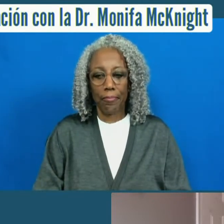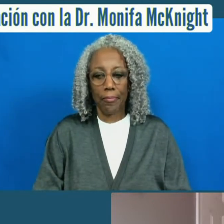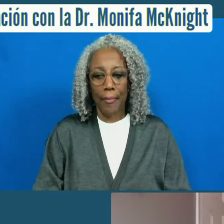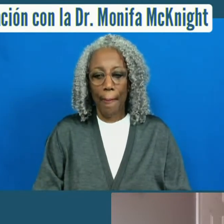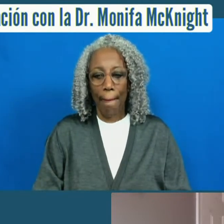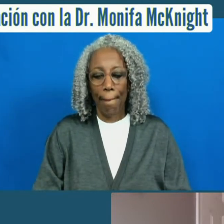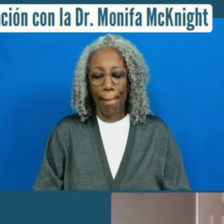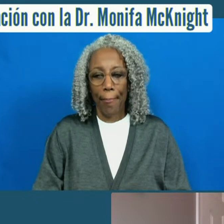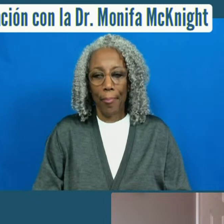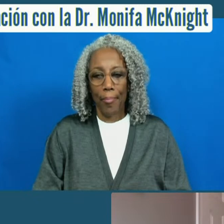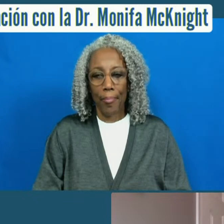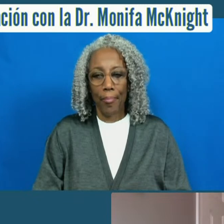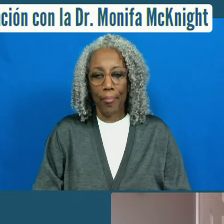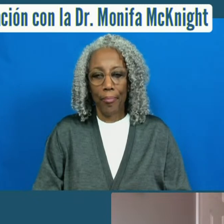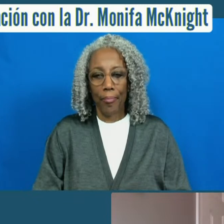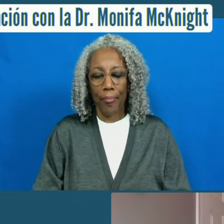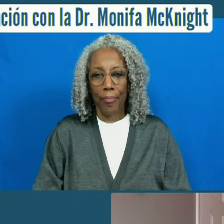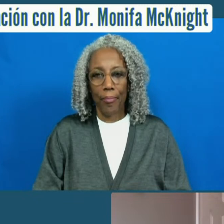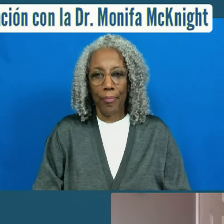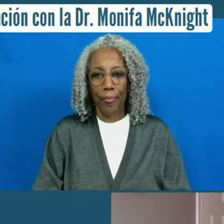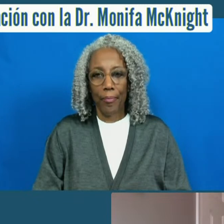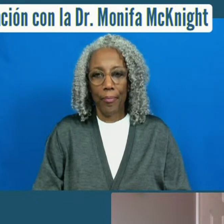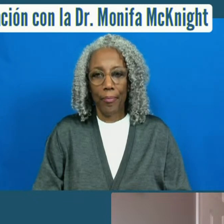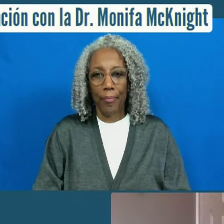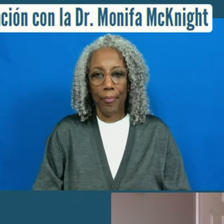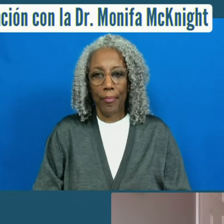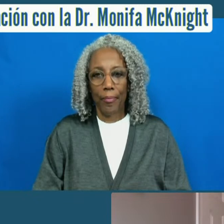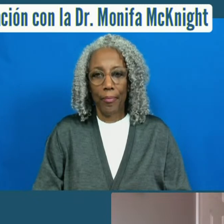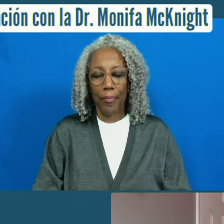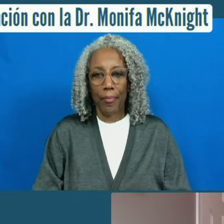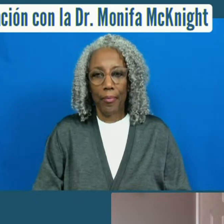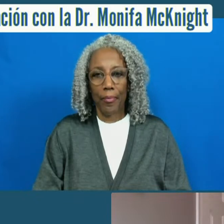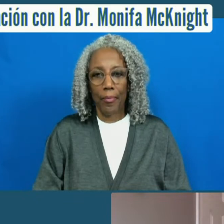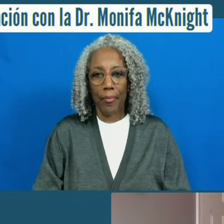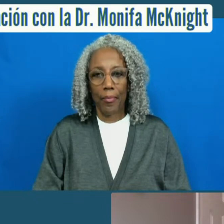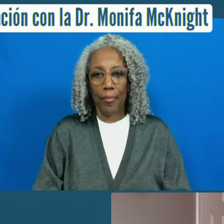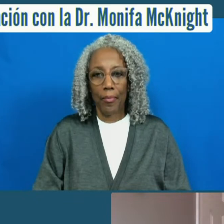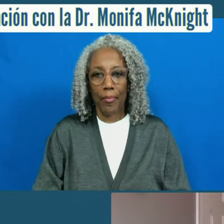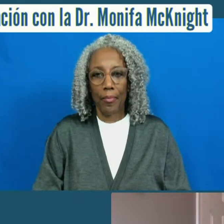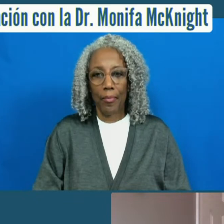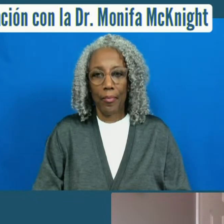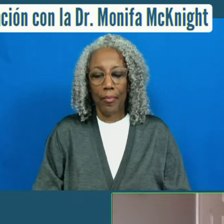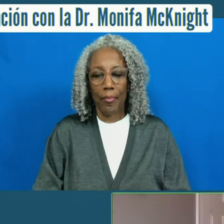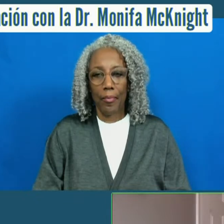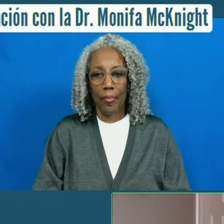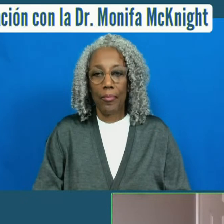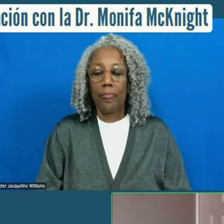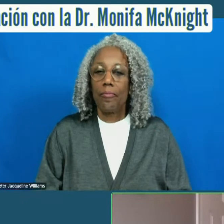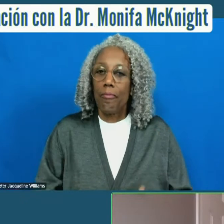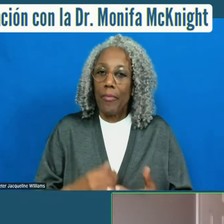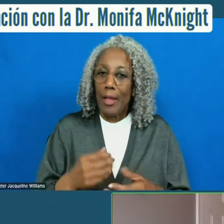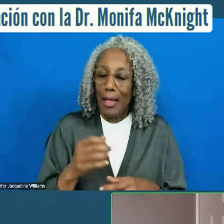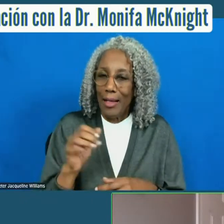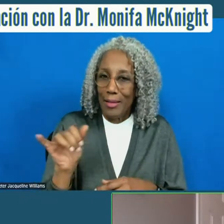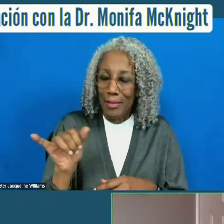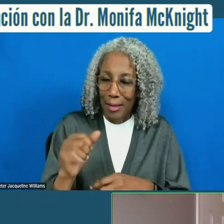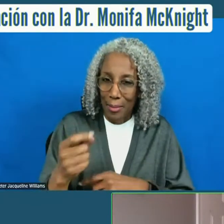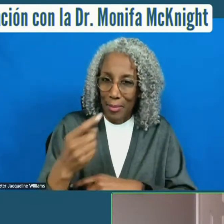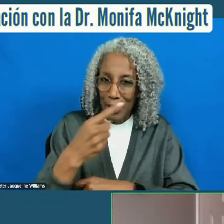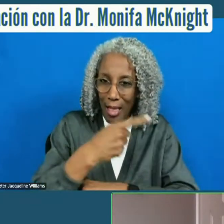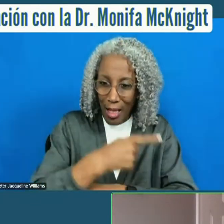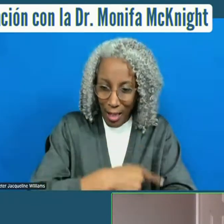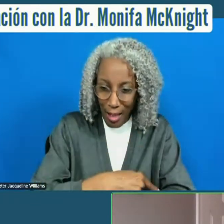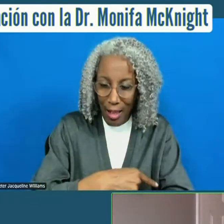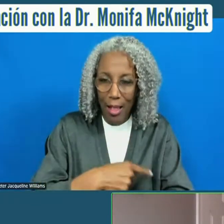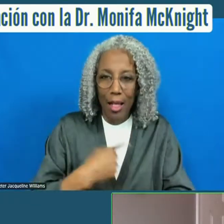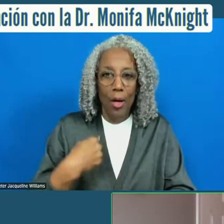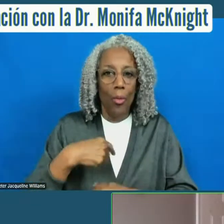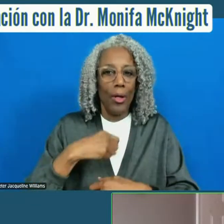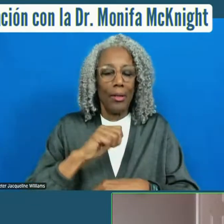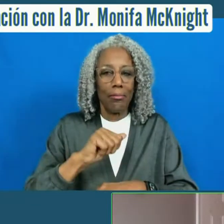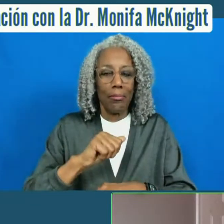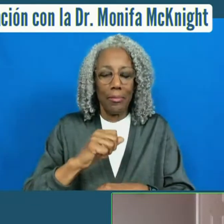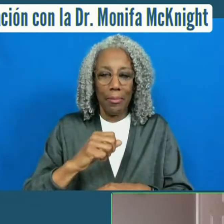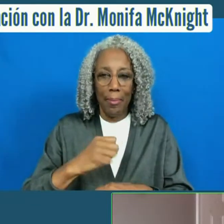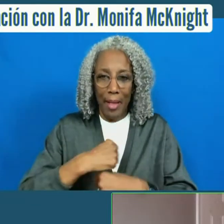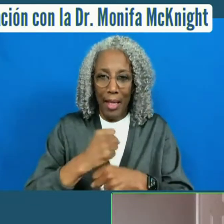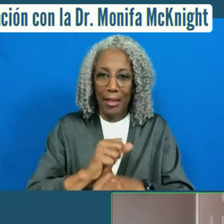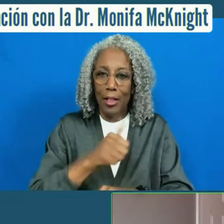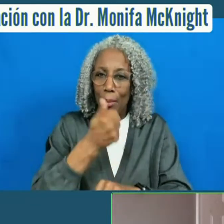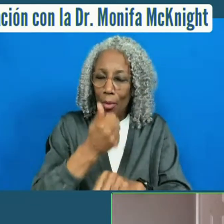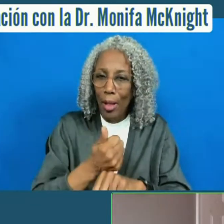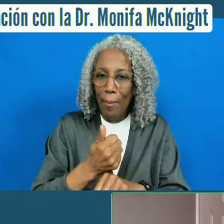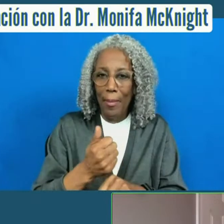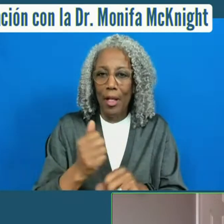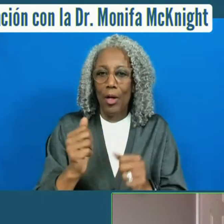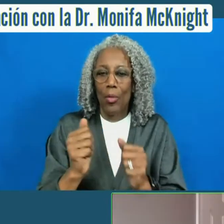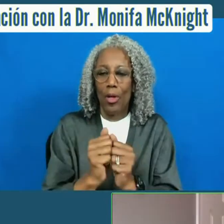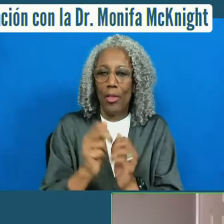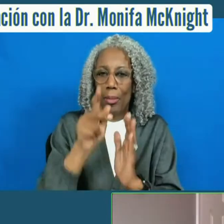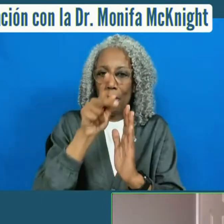director. But I must believe. Uh